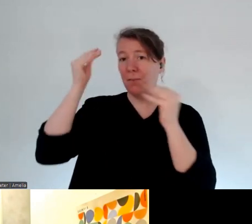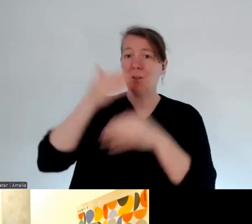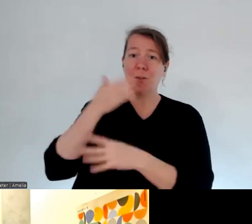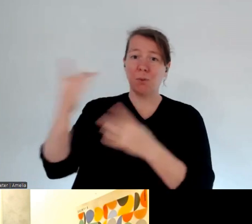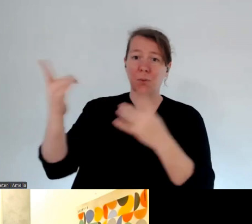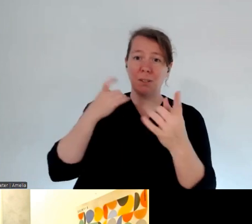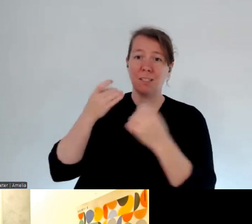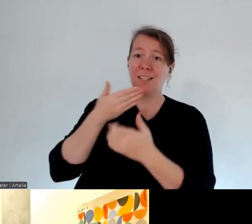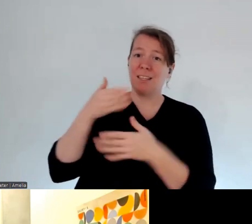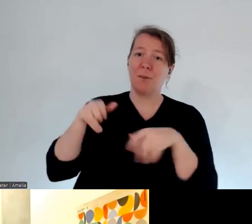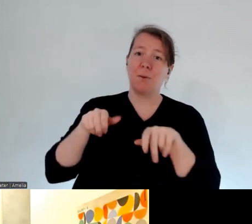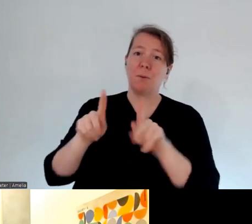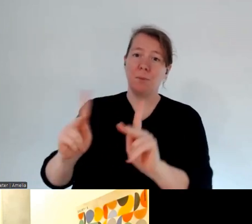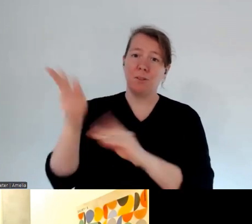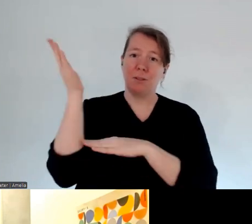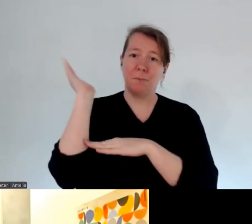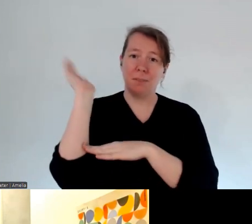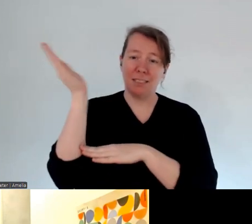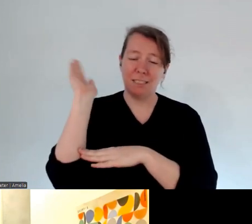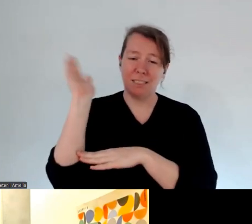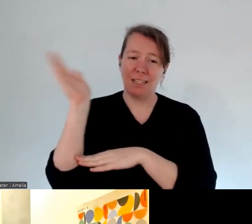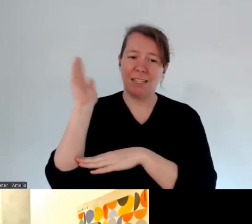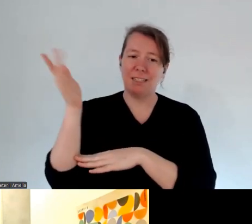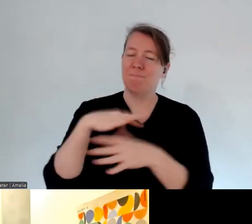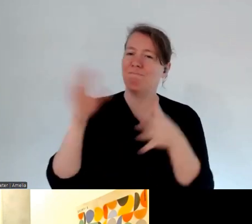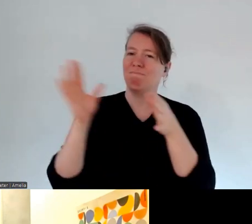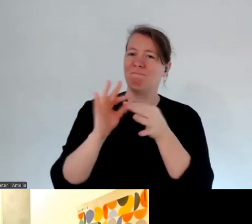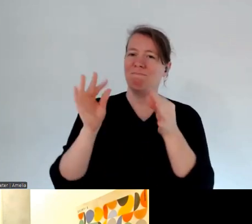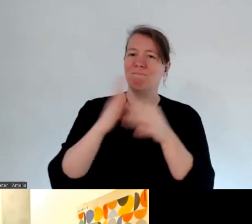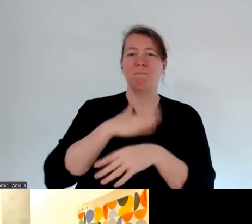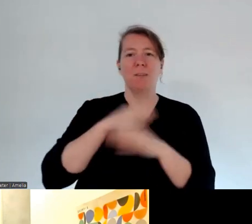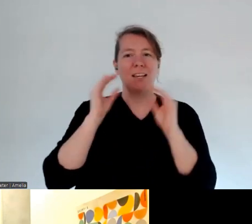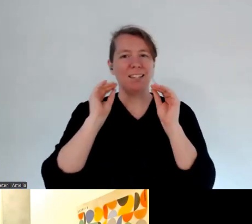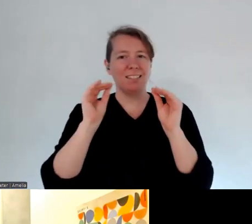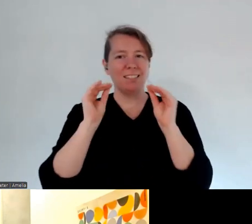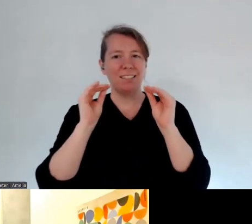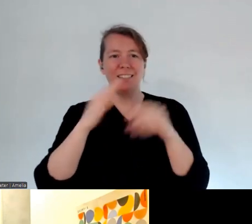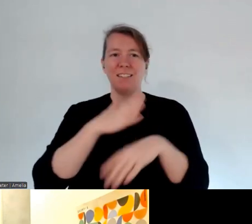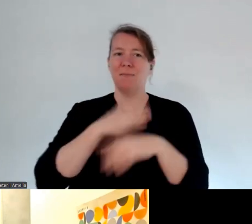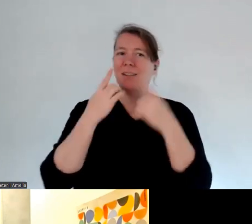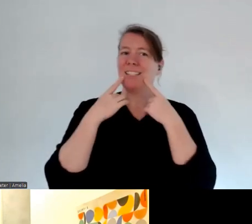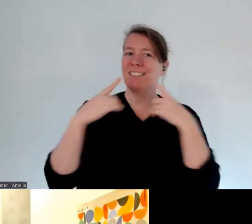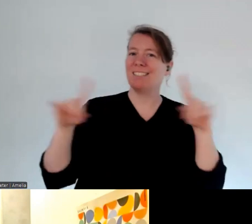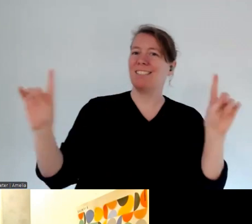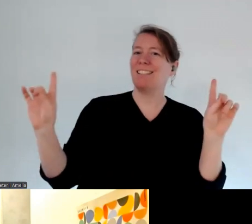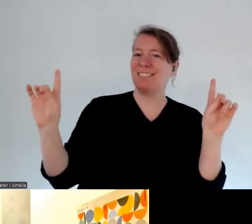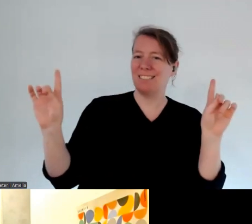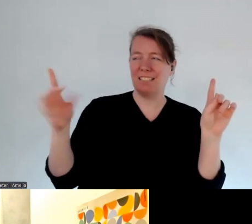for this opportunity to, um, speak a little bit about my teaching and my successes and failures with digital accessibility.